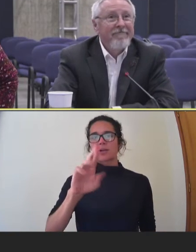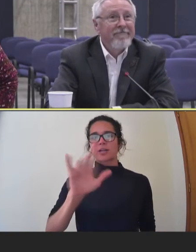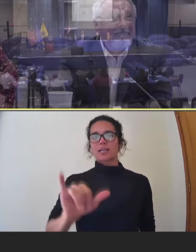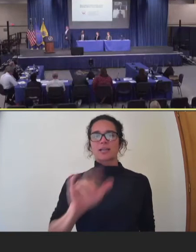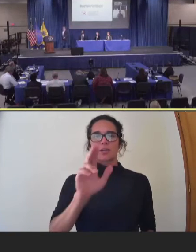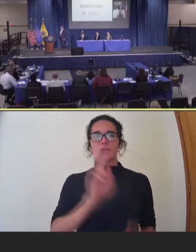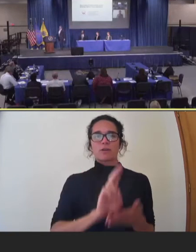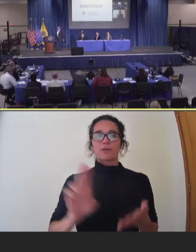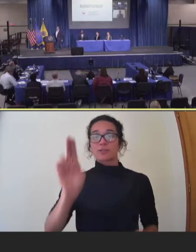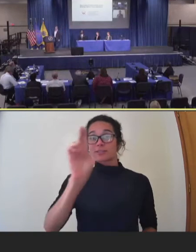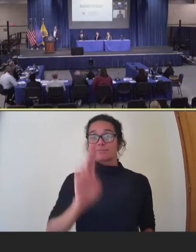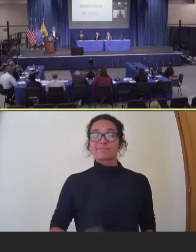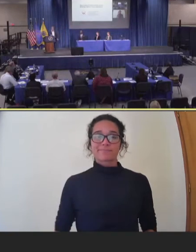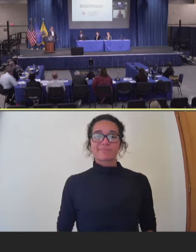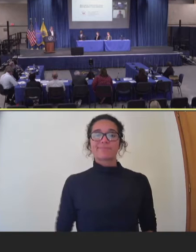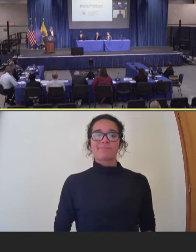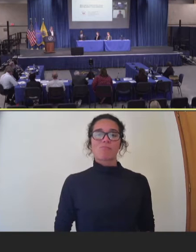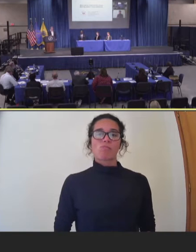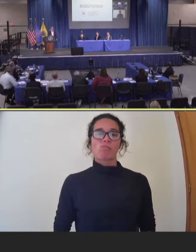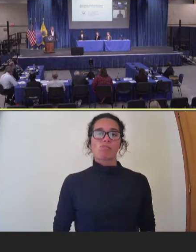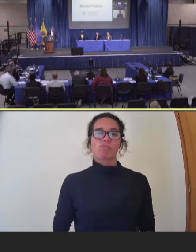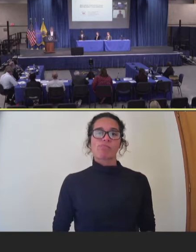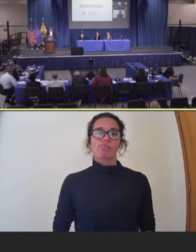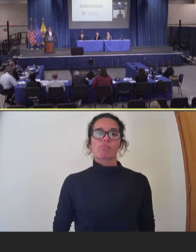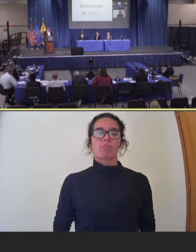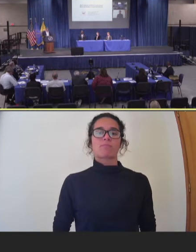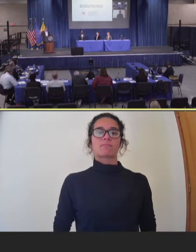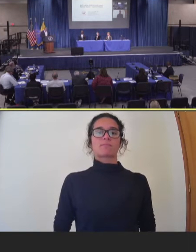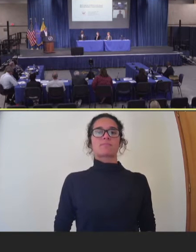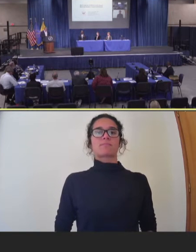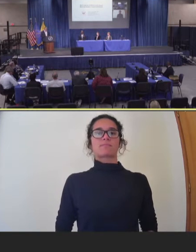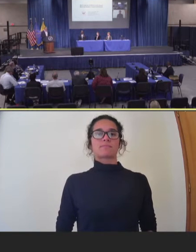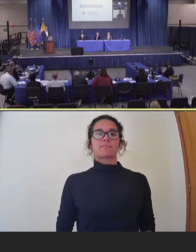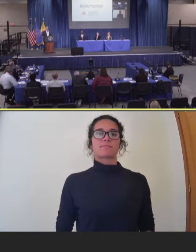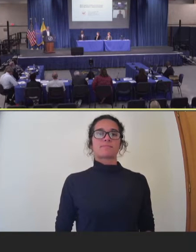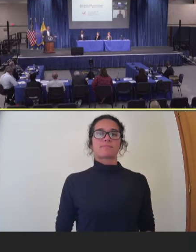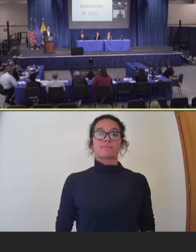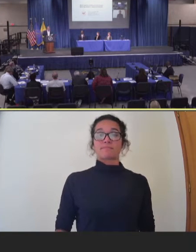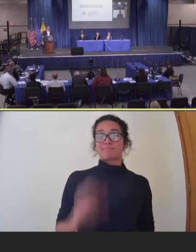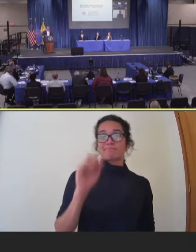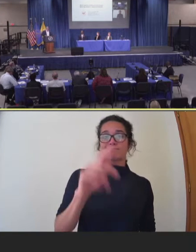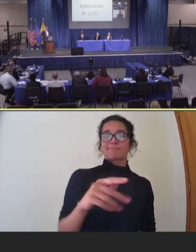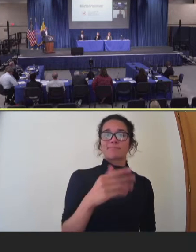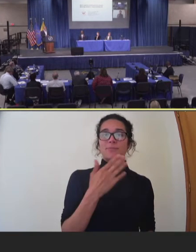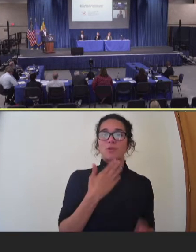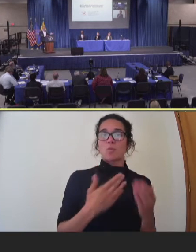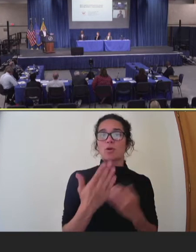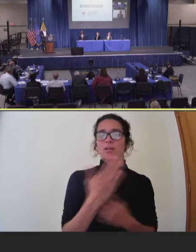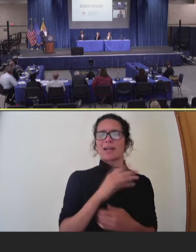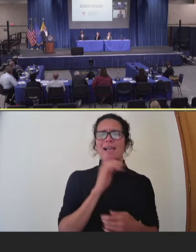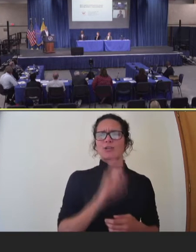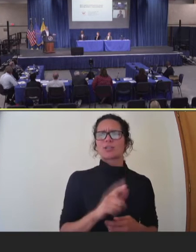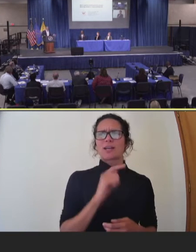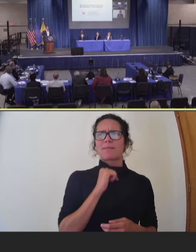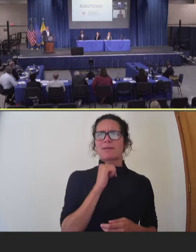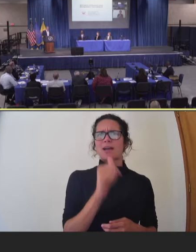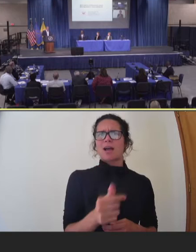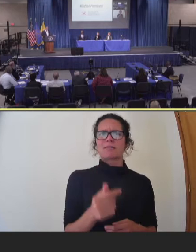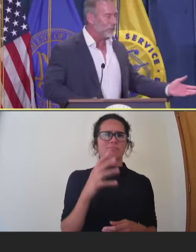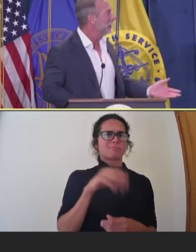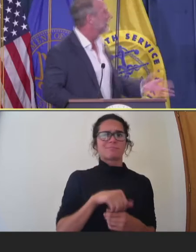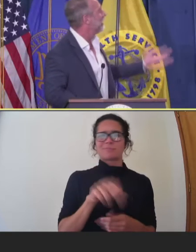David Holland: All right. Good morning. I'm actually not with Emory University anymore. I'm